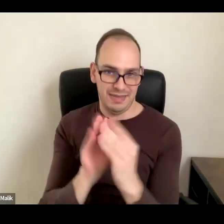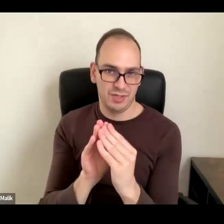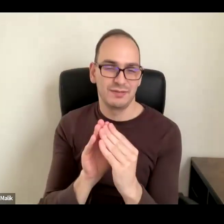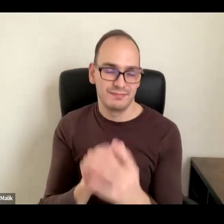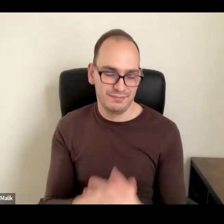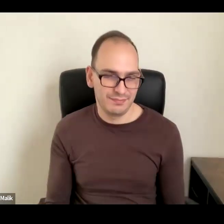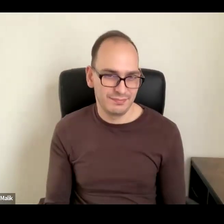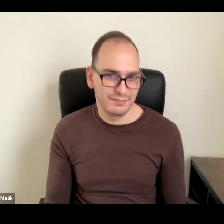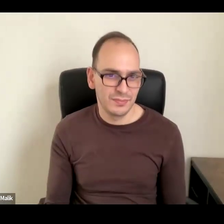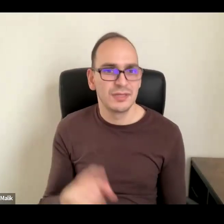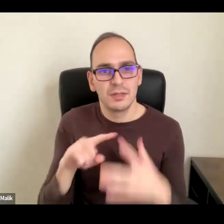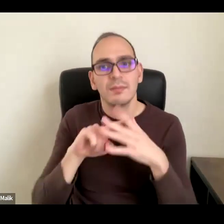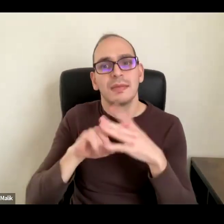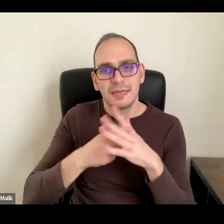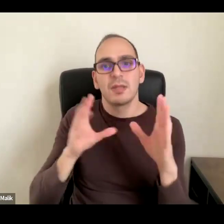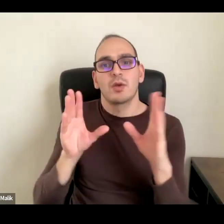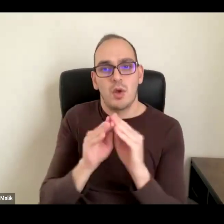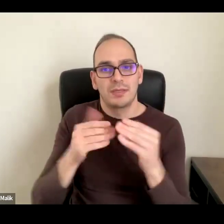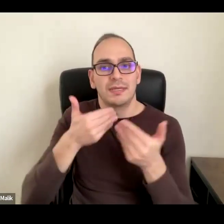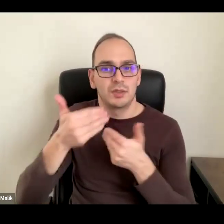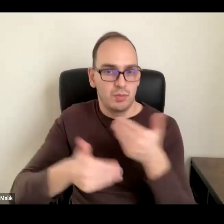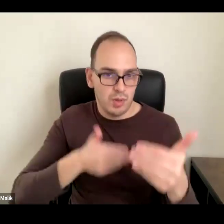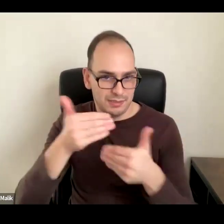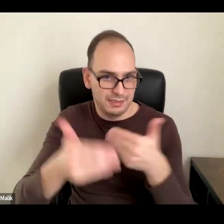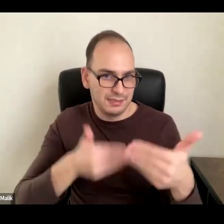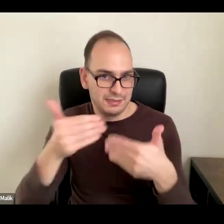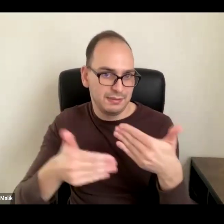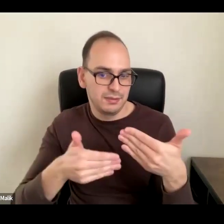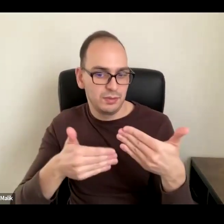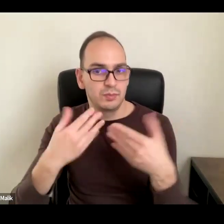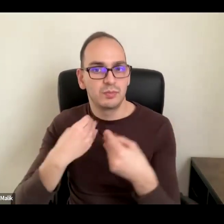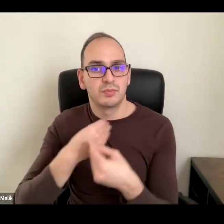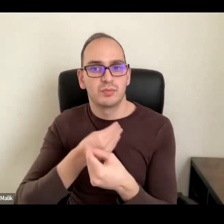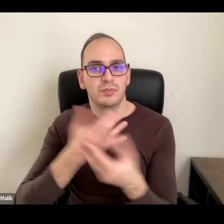you will need to begin the consultation process and again provided some of the consultation